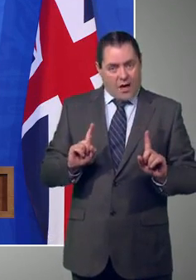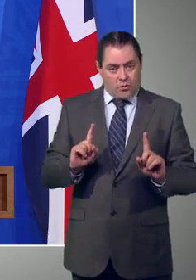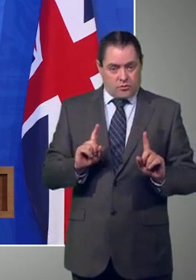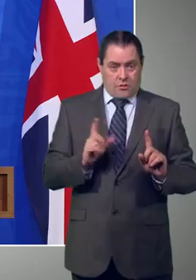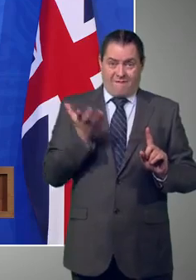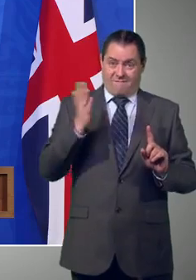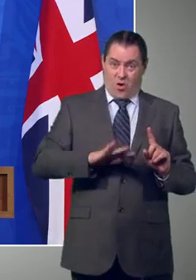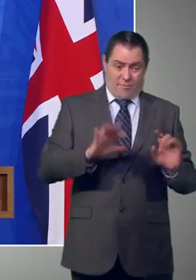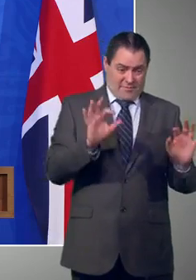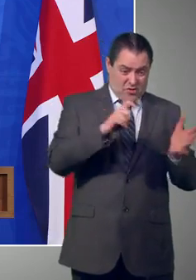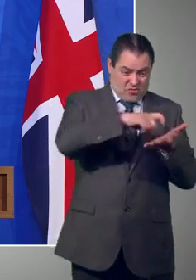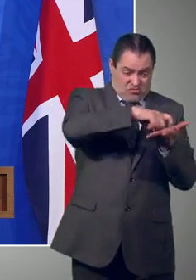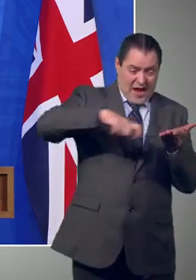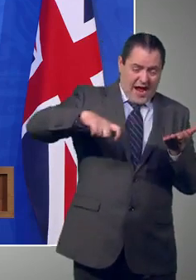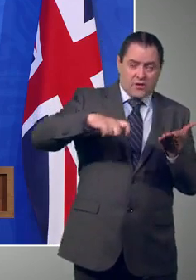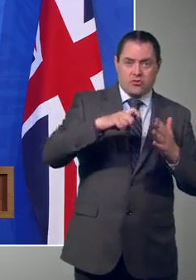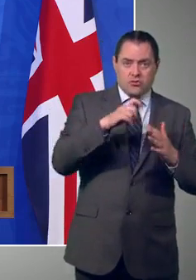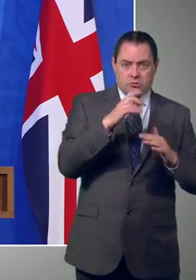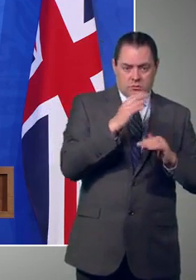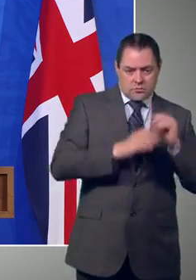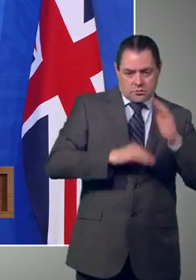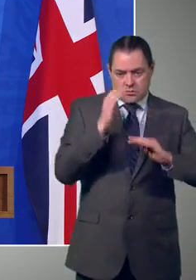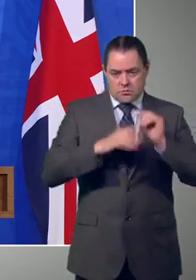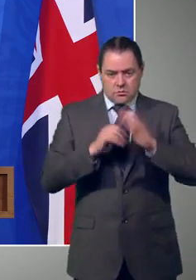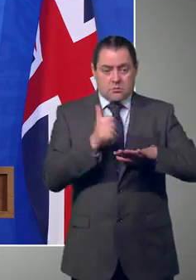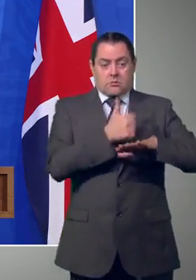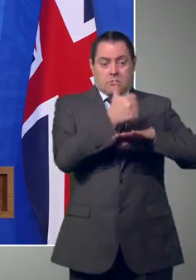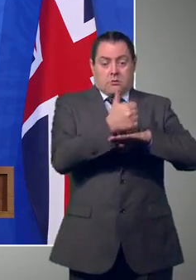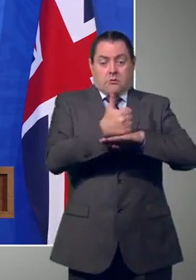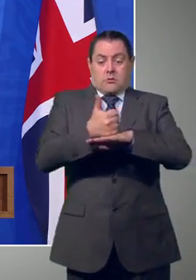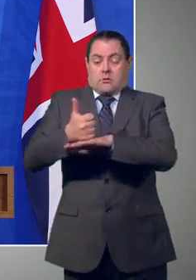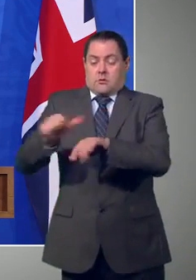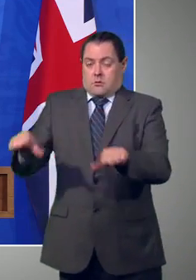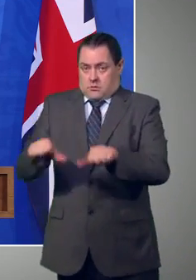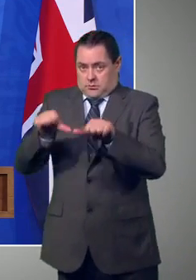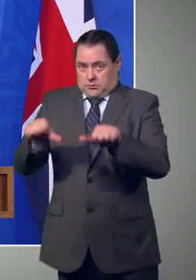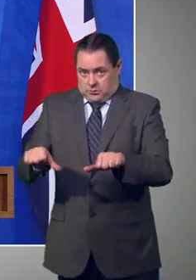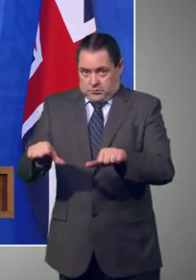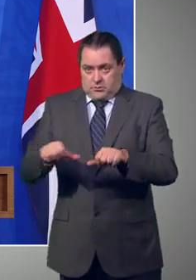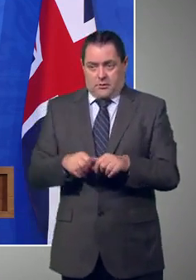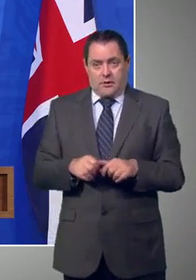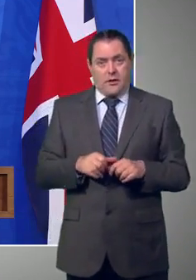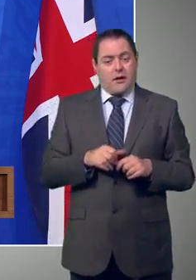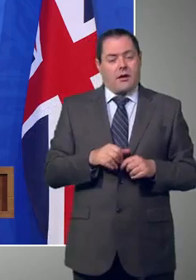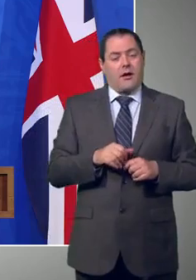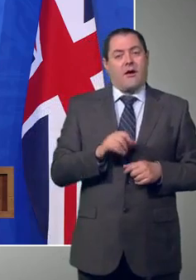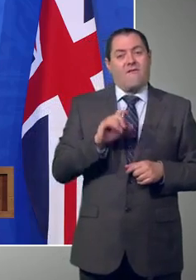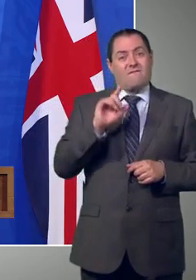took time. Right and it took me setting this target, which